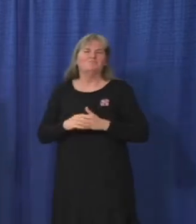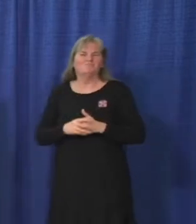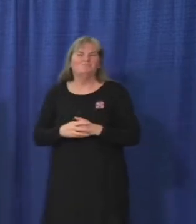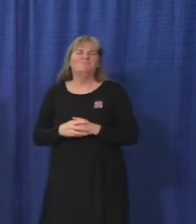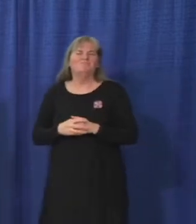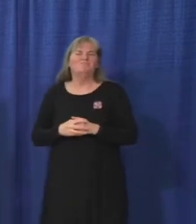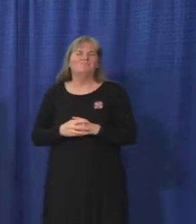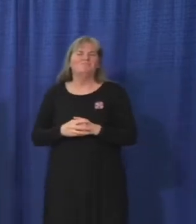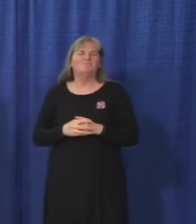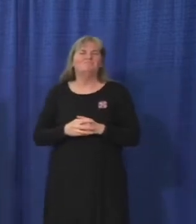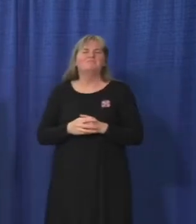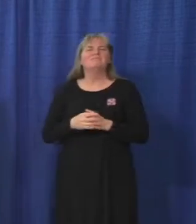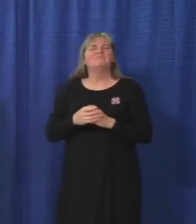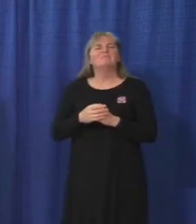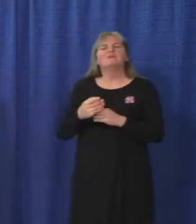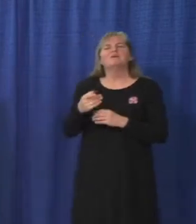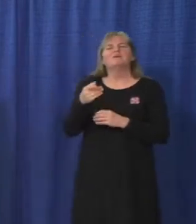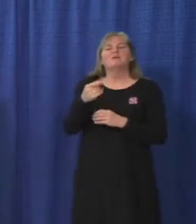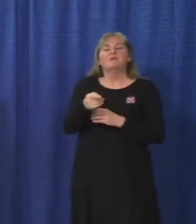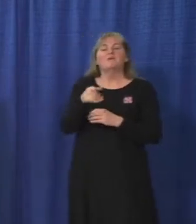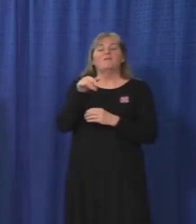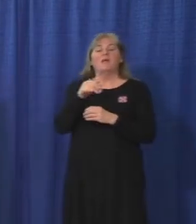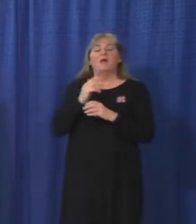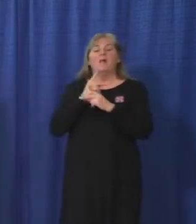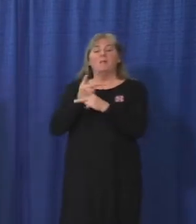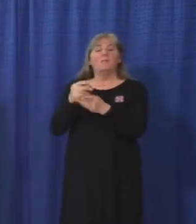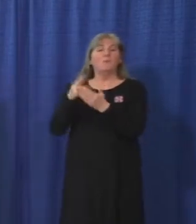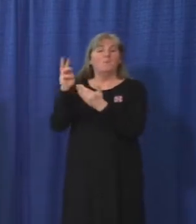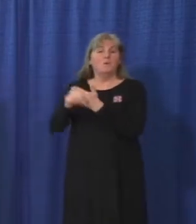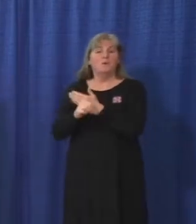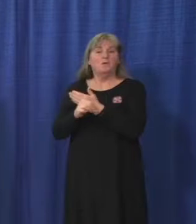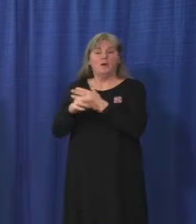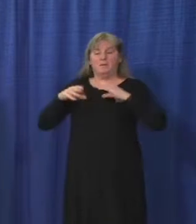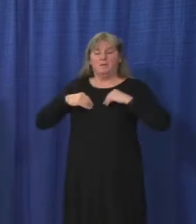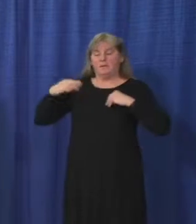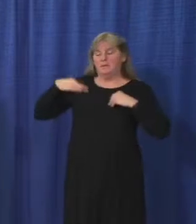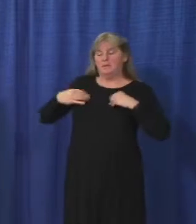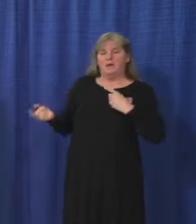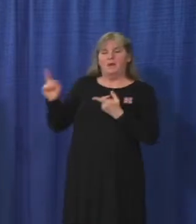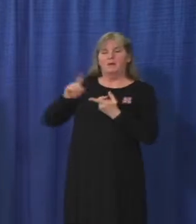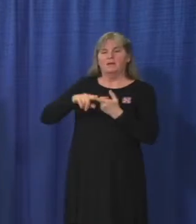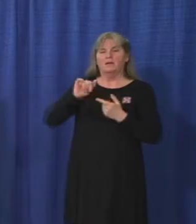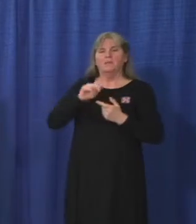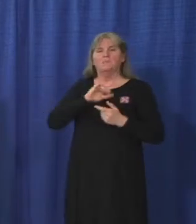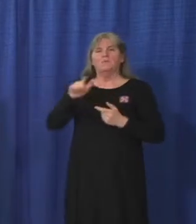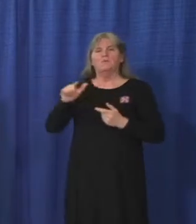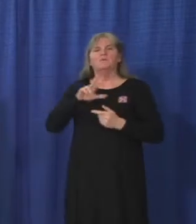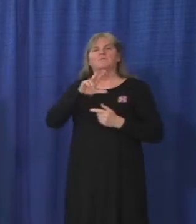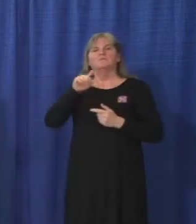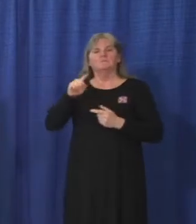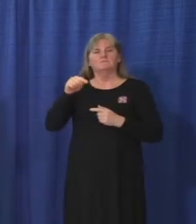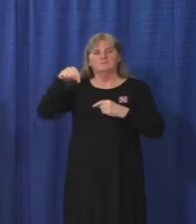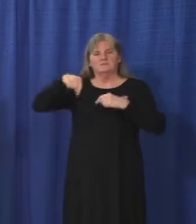till March 31st 2021. We also have me -- made it